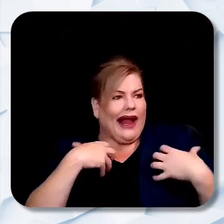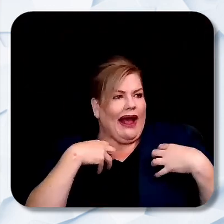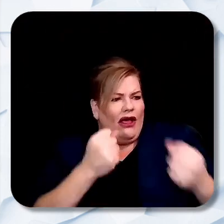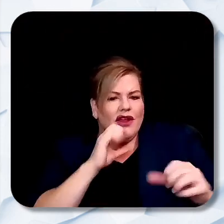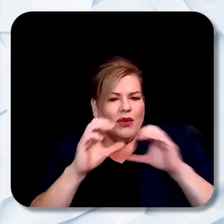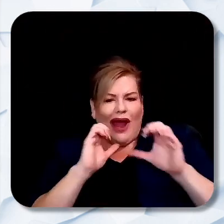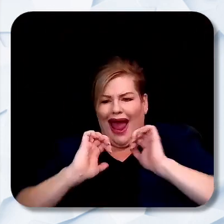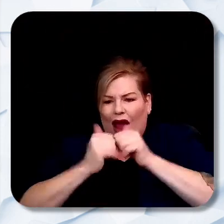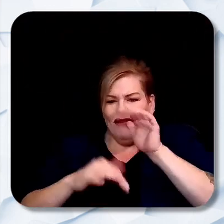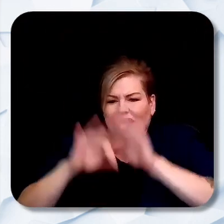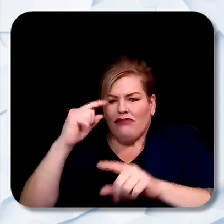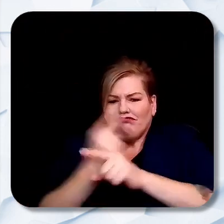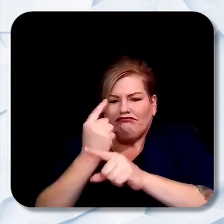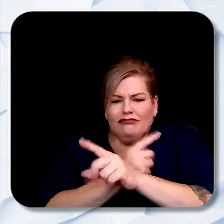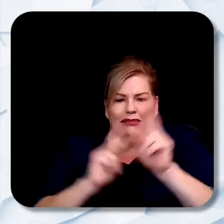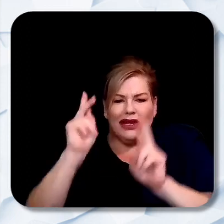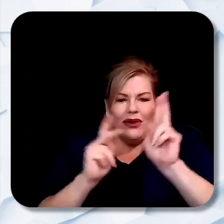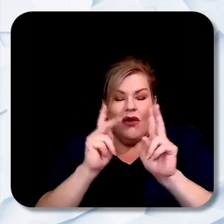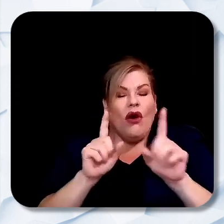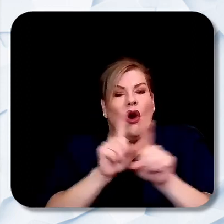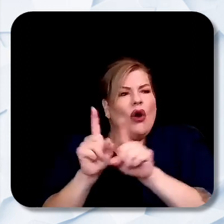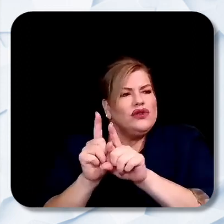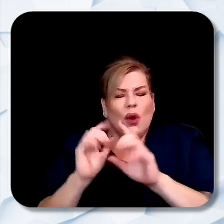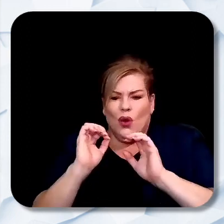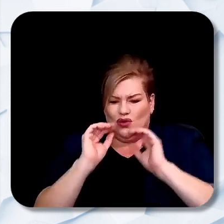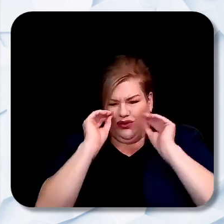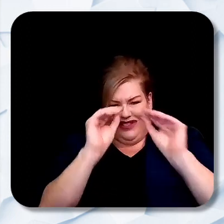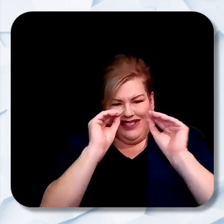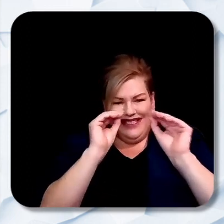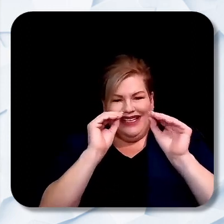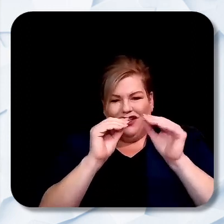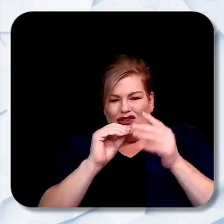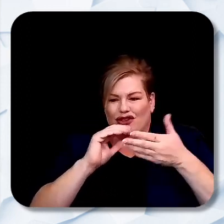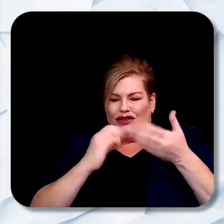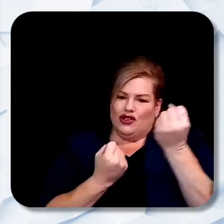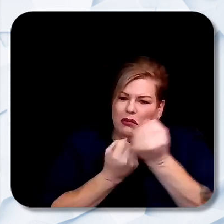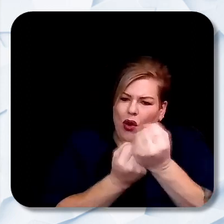an opportunity to link our universal support. That tier, one service for all students with